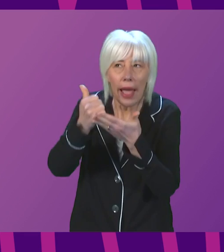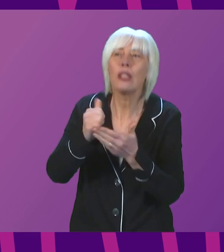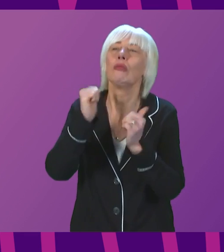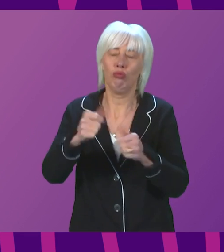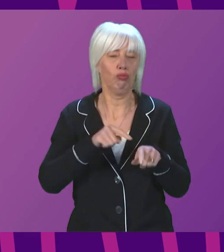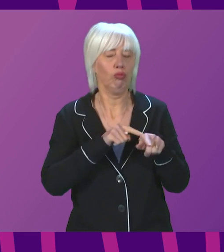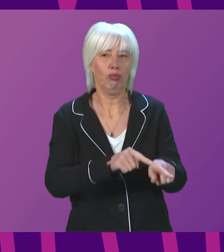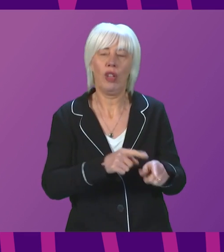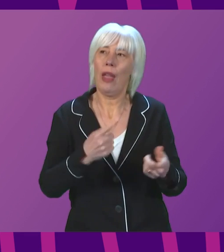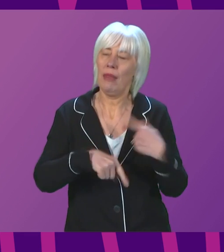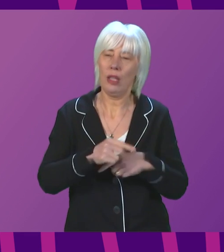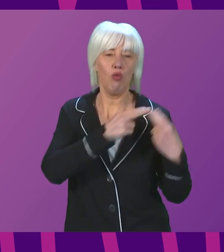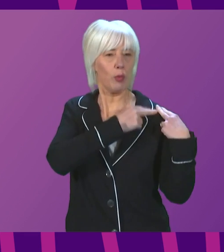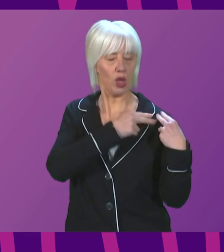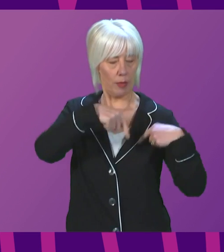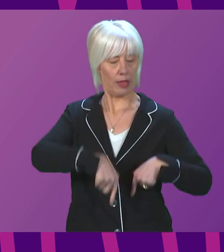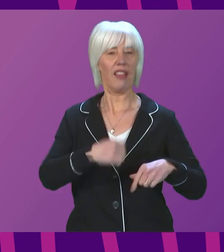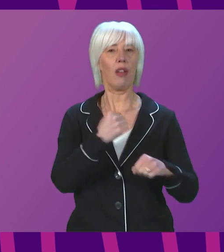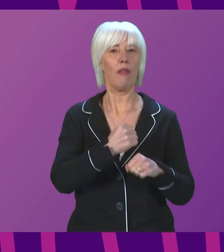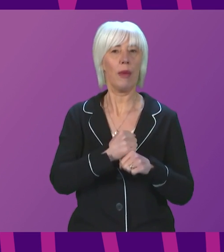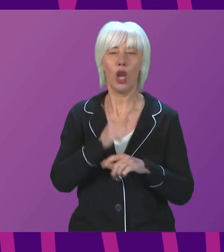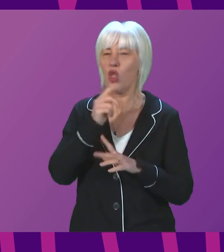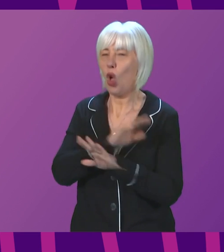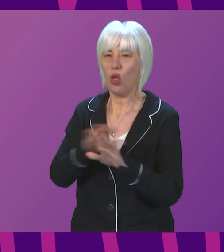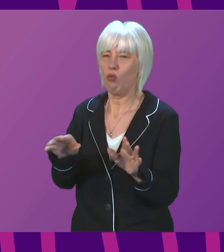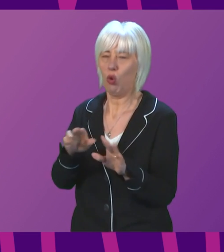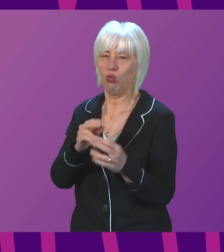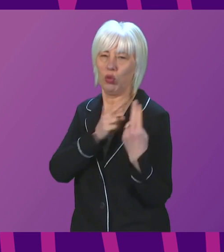of the Government, in contrast to the irresponsibility of the main Opposition.